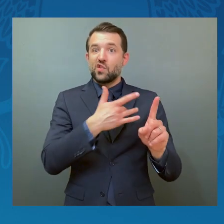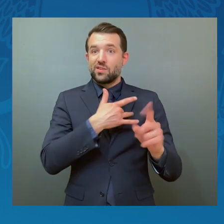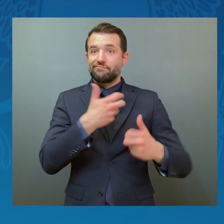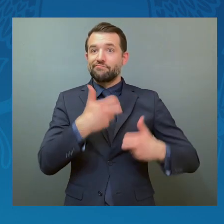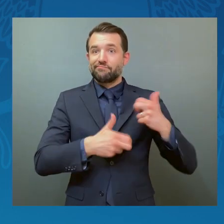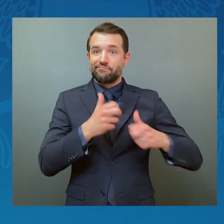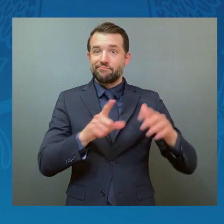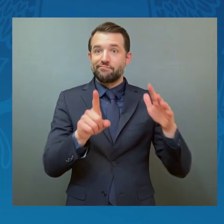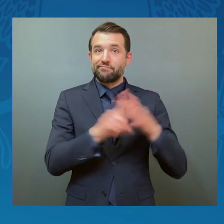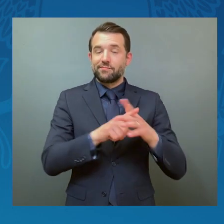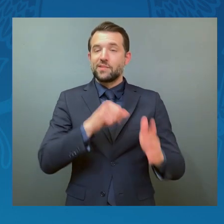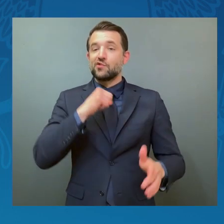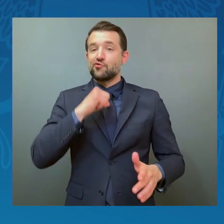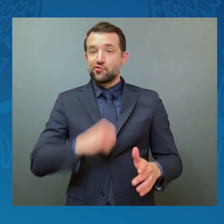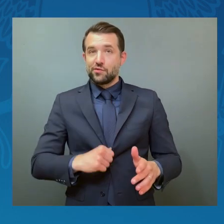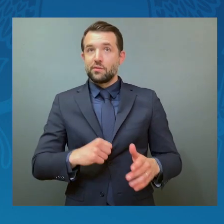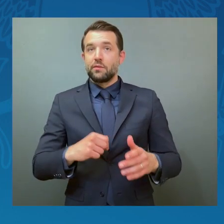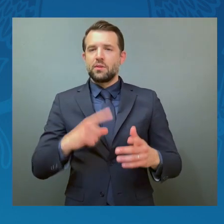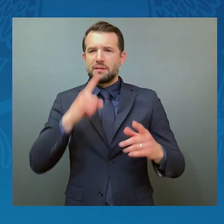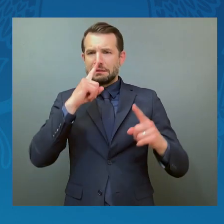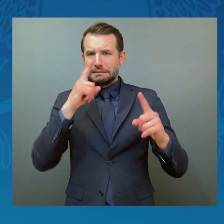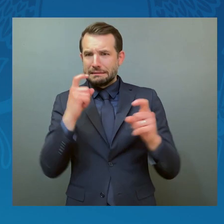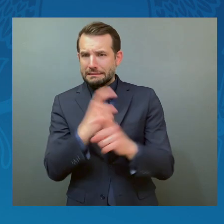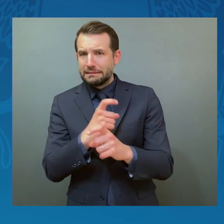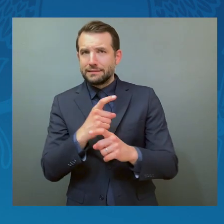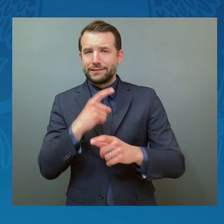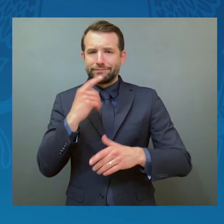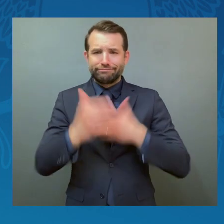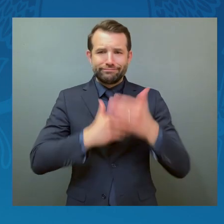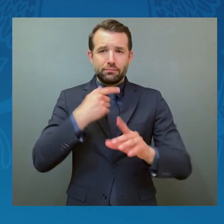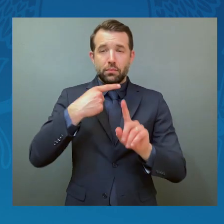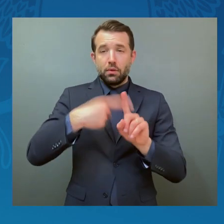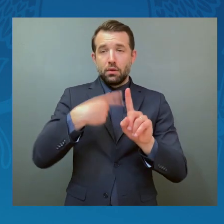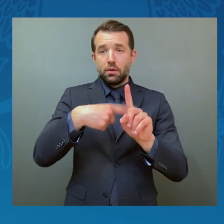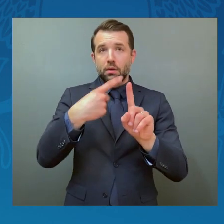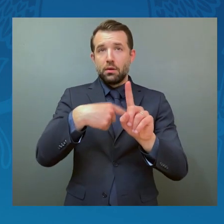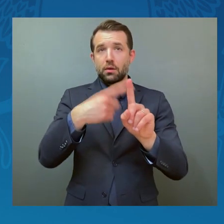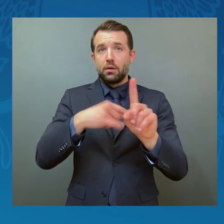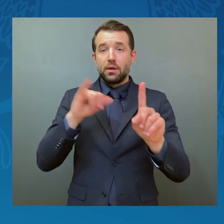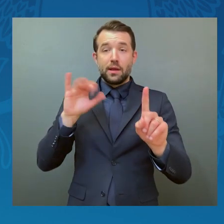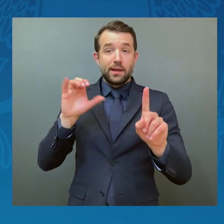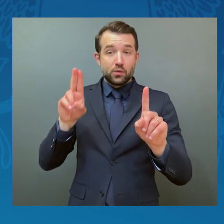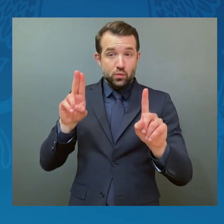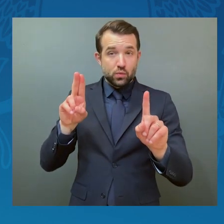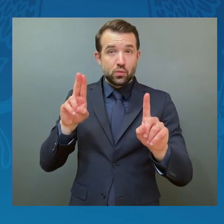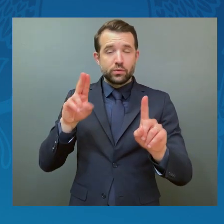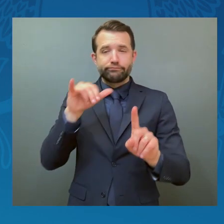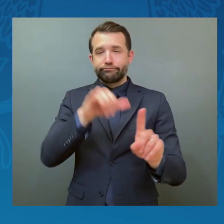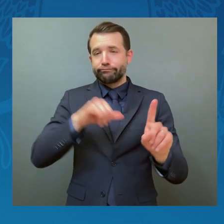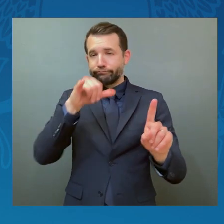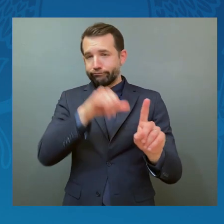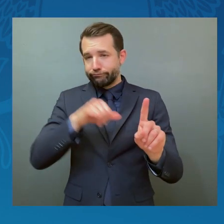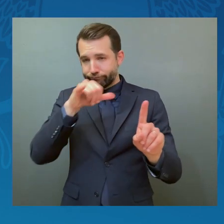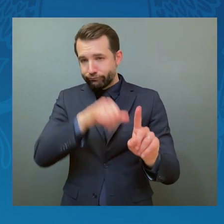which resulted into months in ICU stay. I was put on ECMO and finally received surgical clearance to get my LVAD in March of 2020.